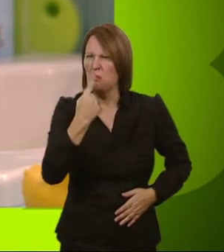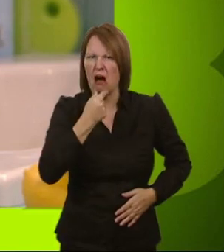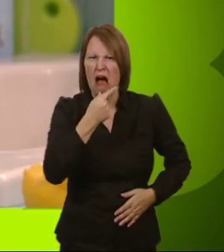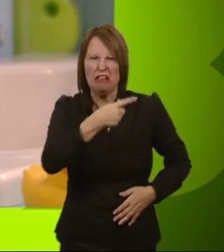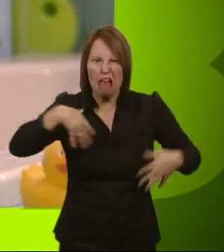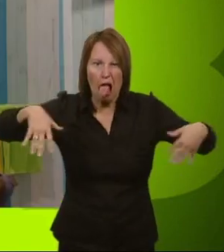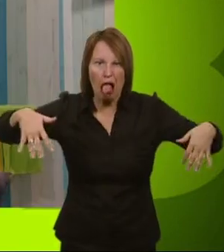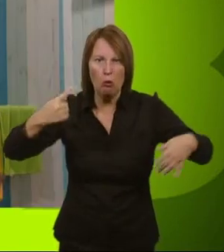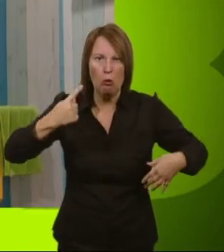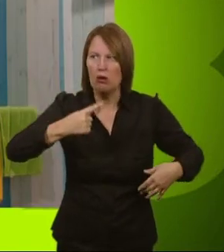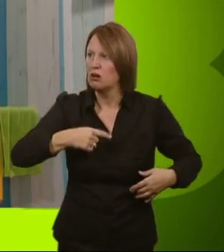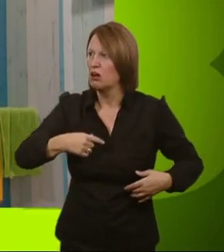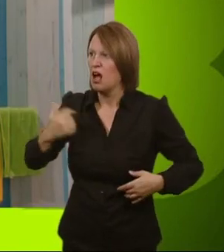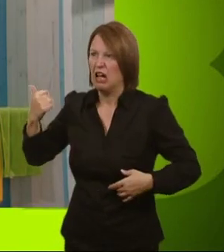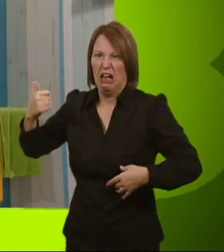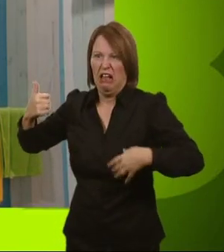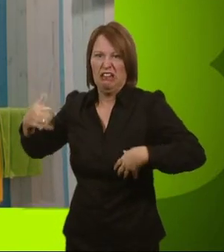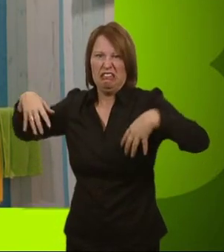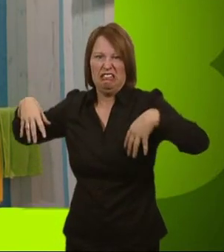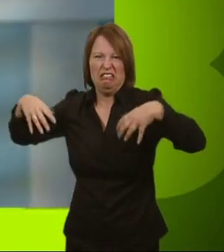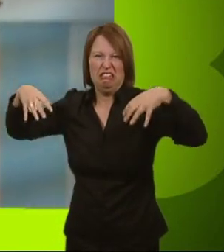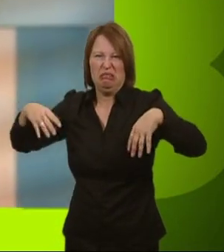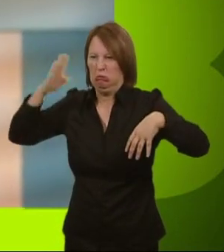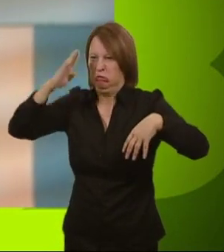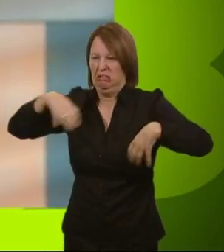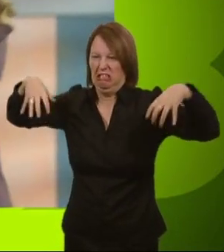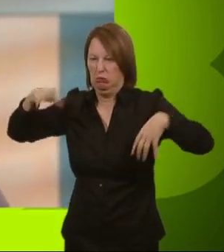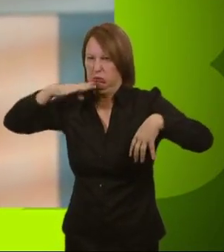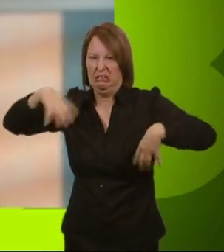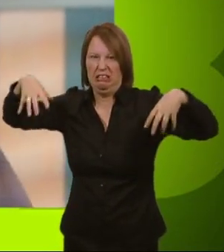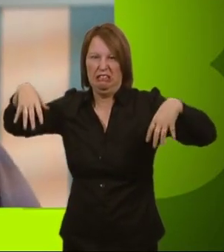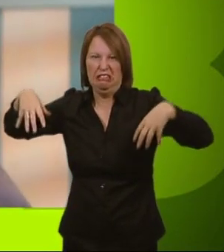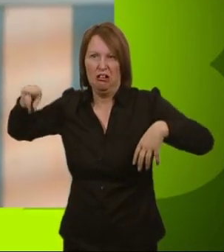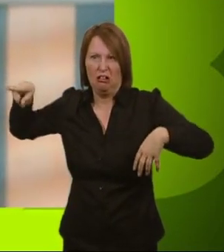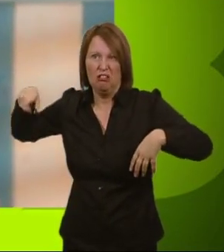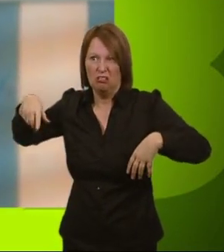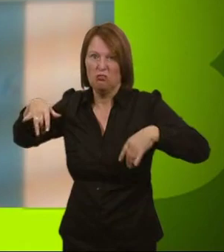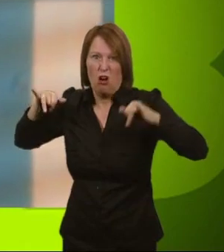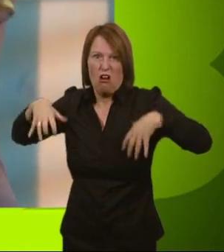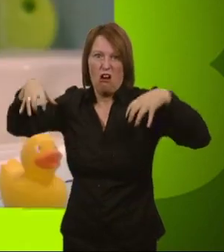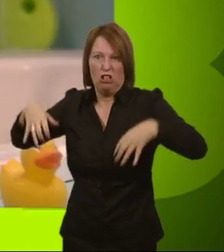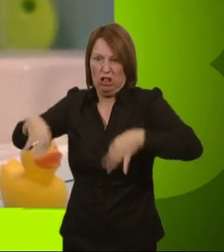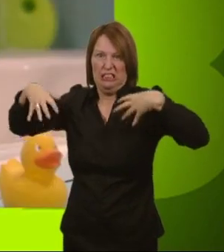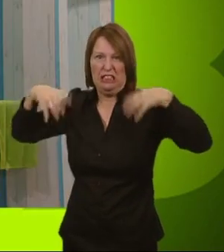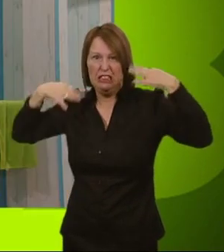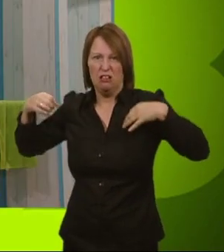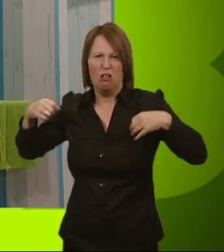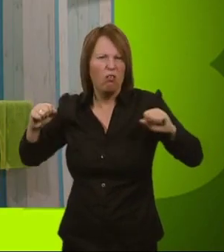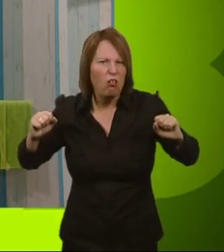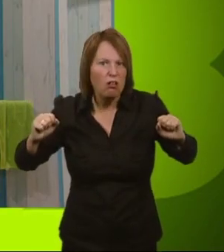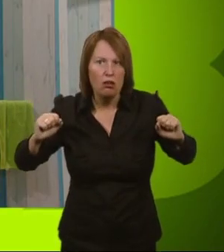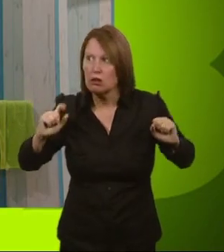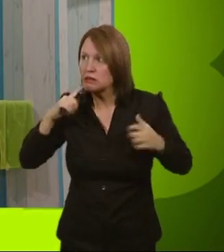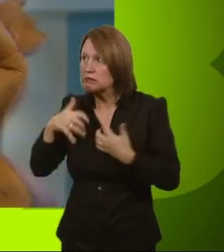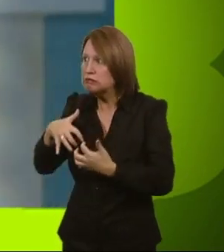living room socks oh stinky scary scky monster